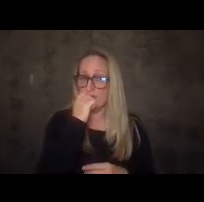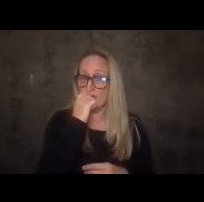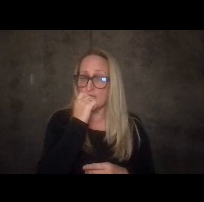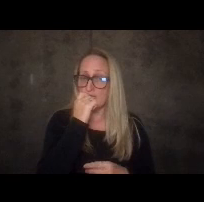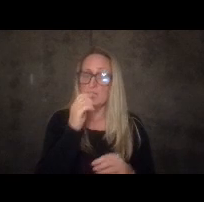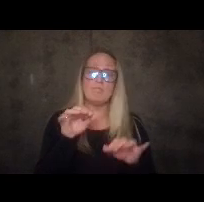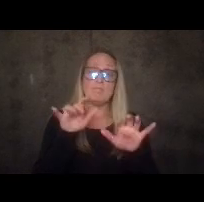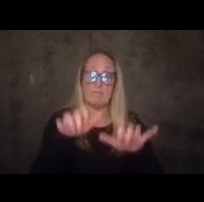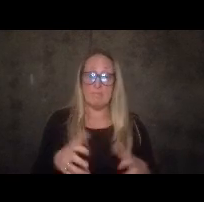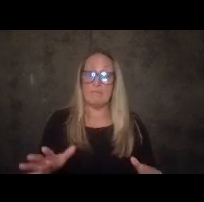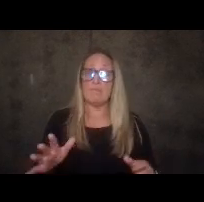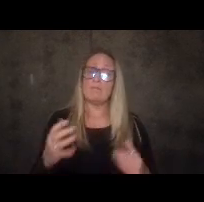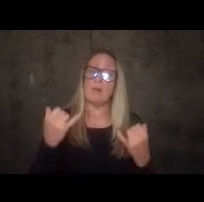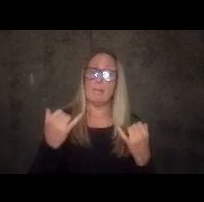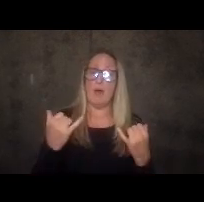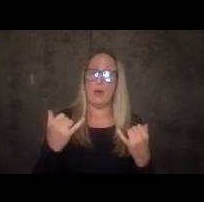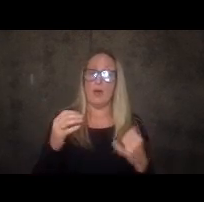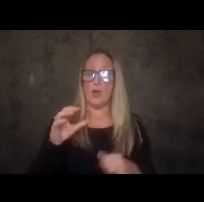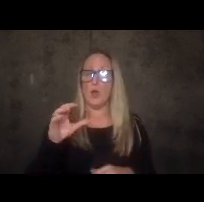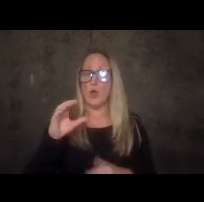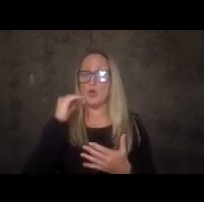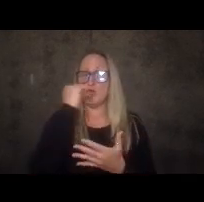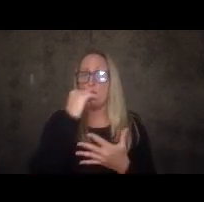offered me this modern chronological resume and I can